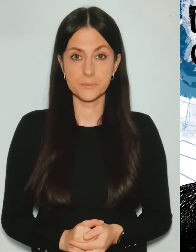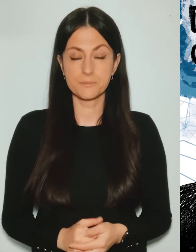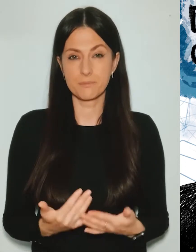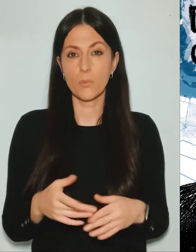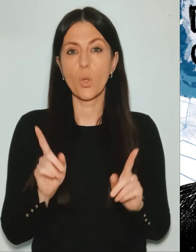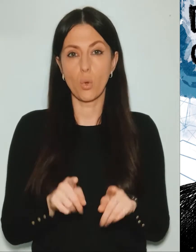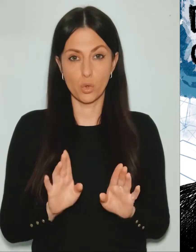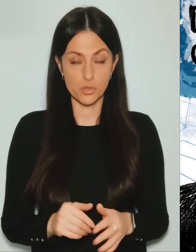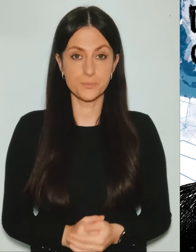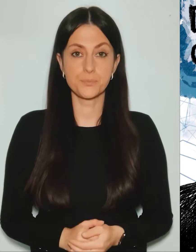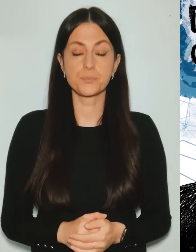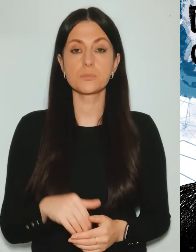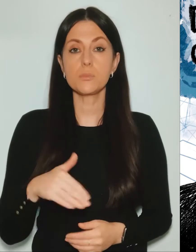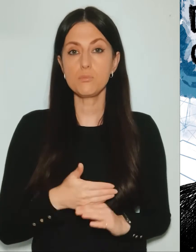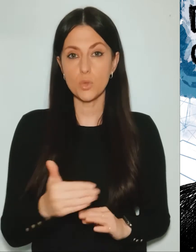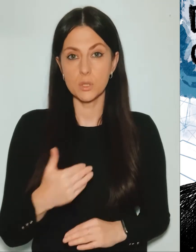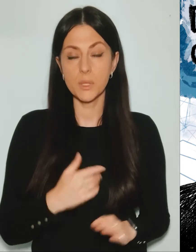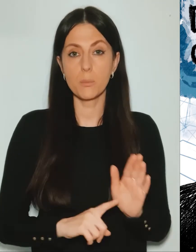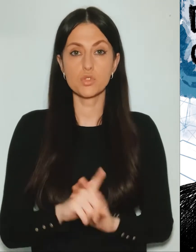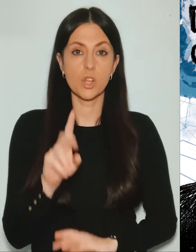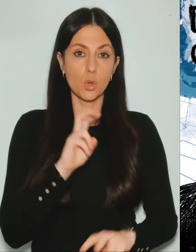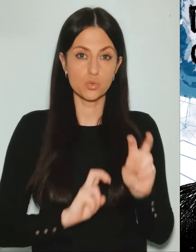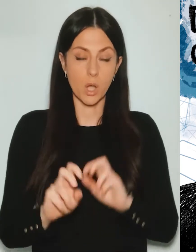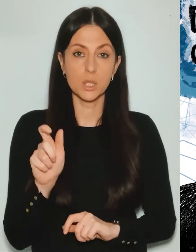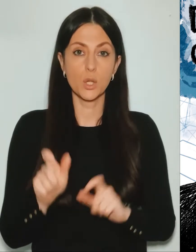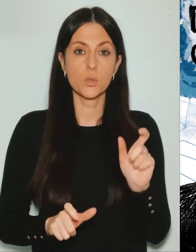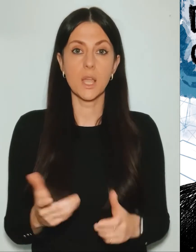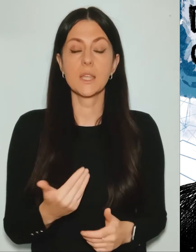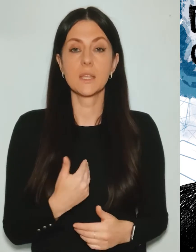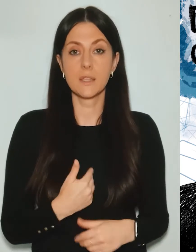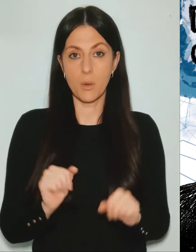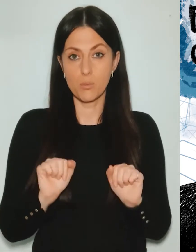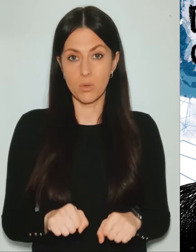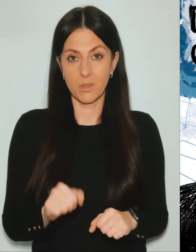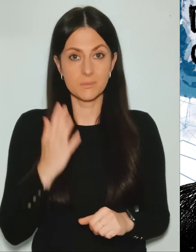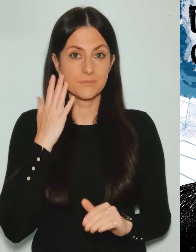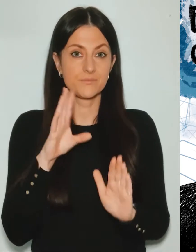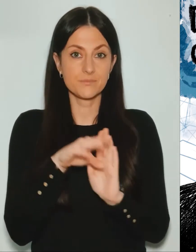Then I started looking for people to spend the night in Zaporizhzhya,